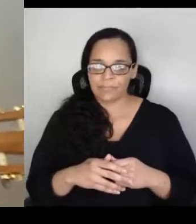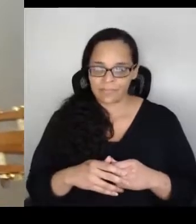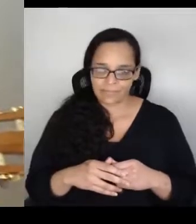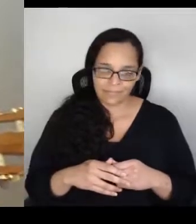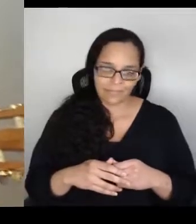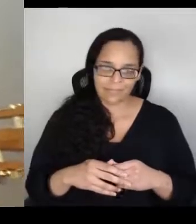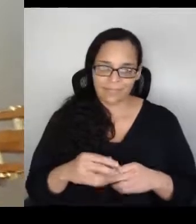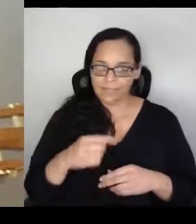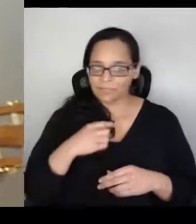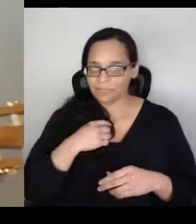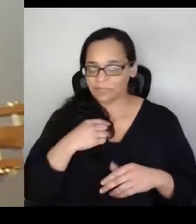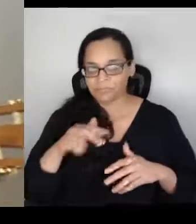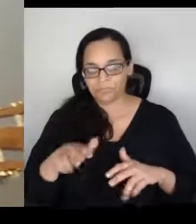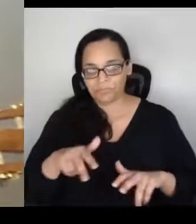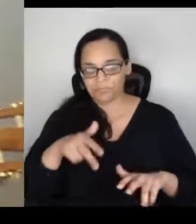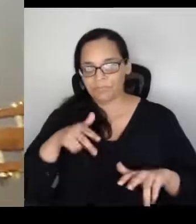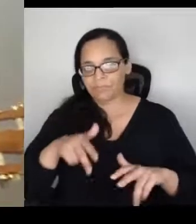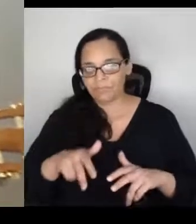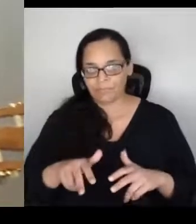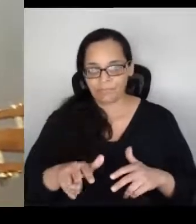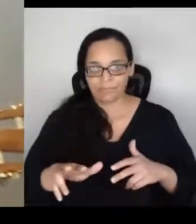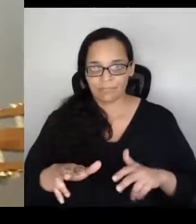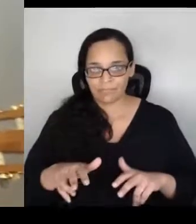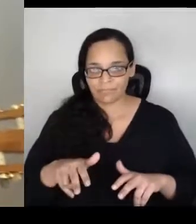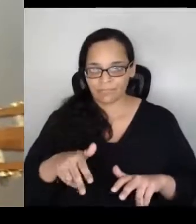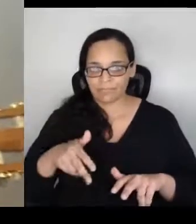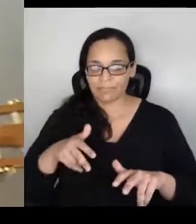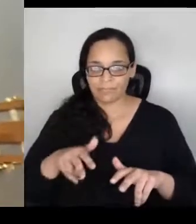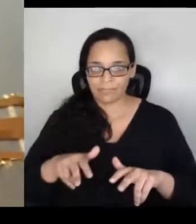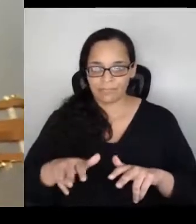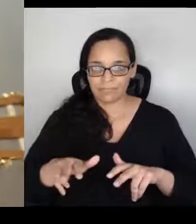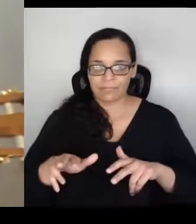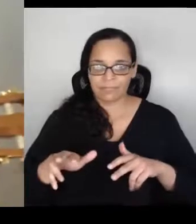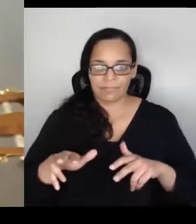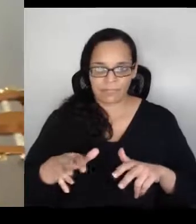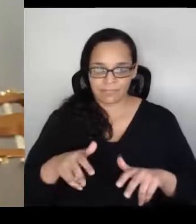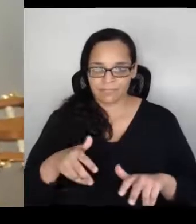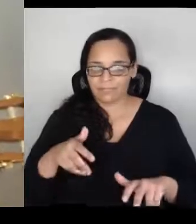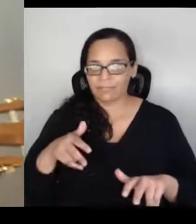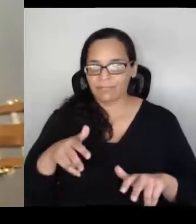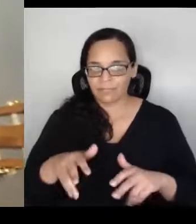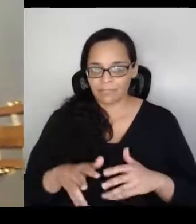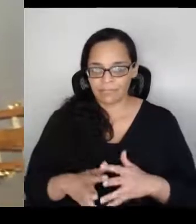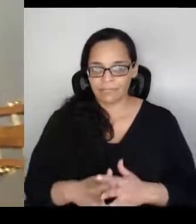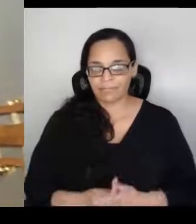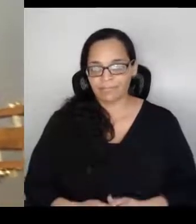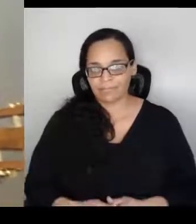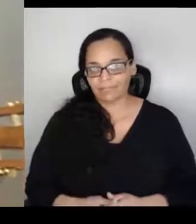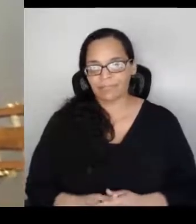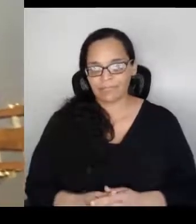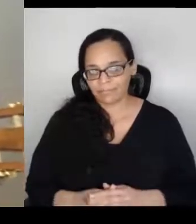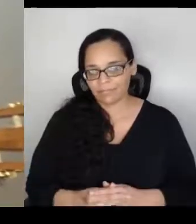Voy caminando Oh ooh ooh